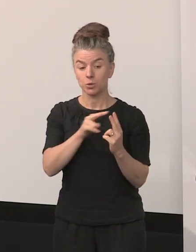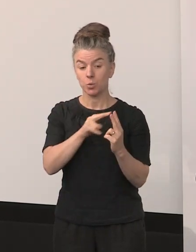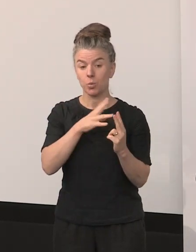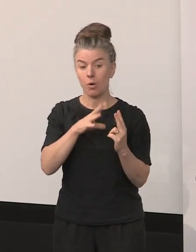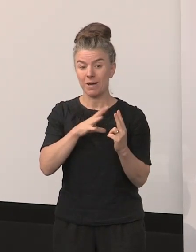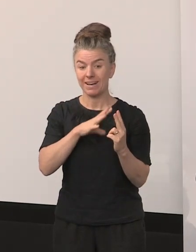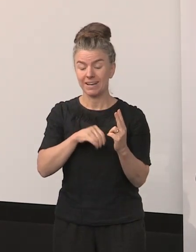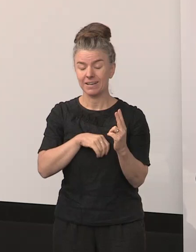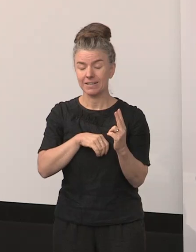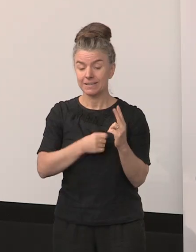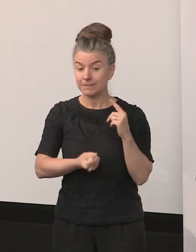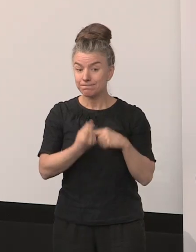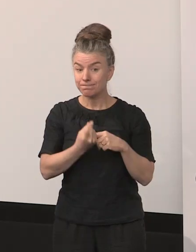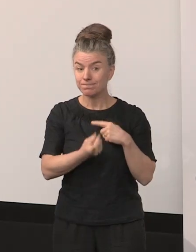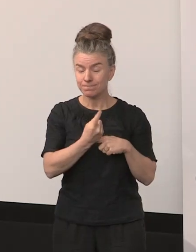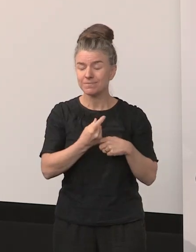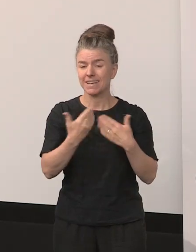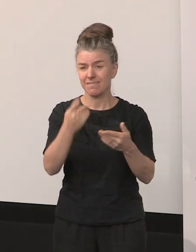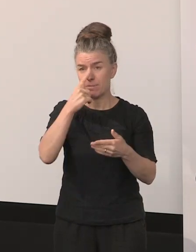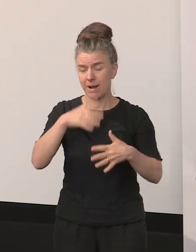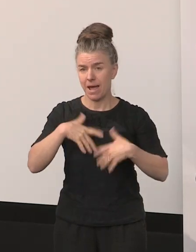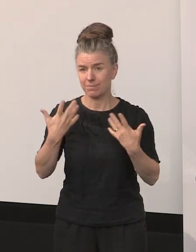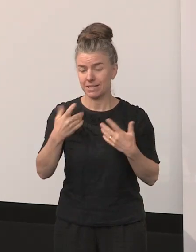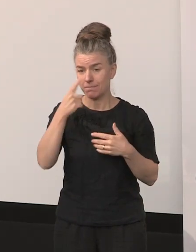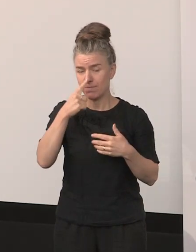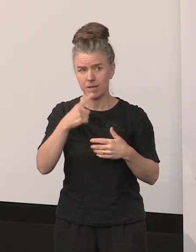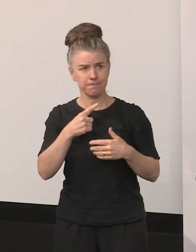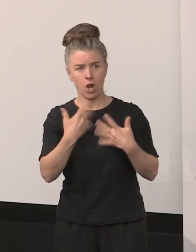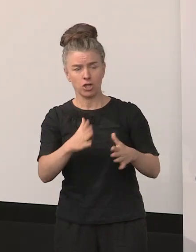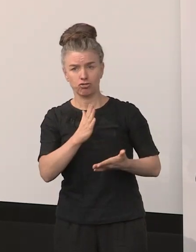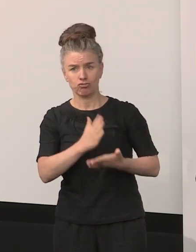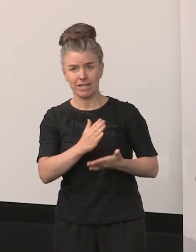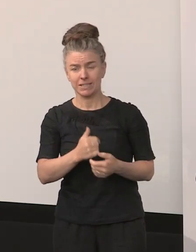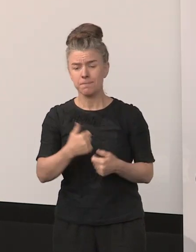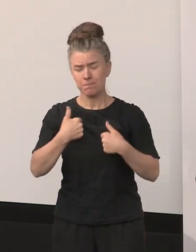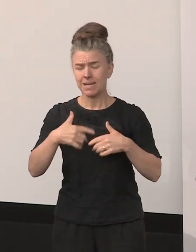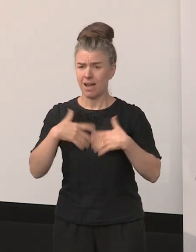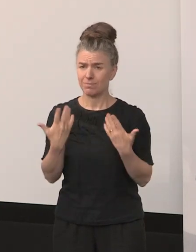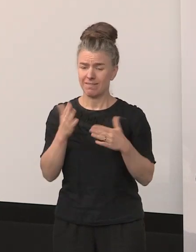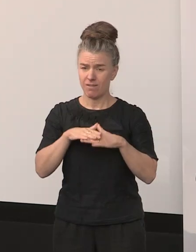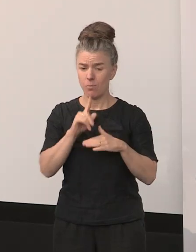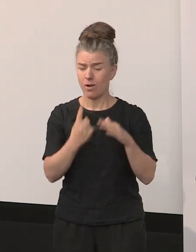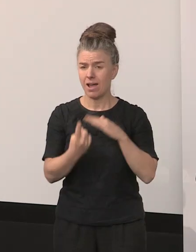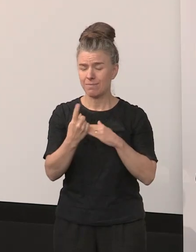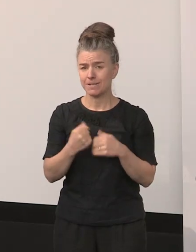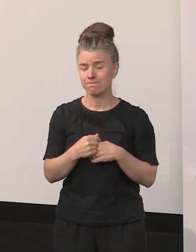latter part of last week. And I know that the case of these two women will have upset